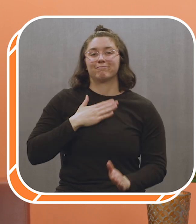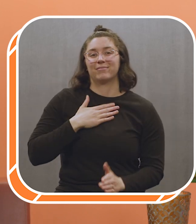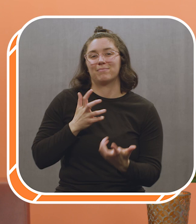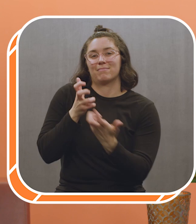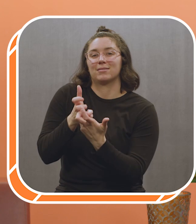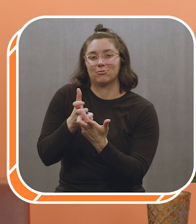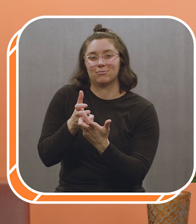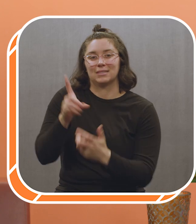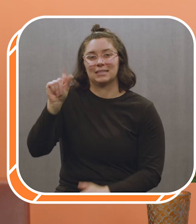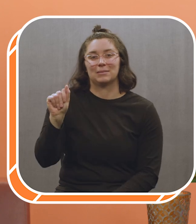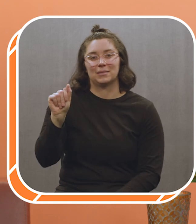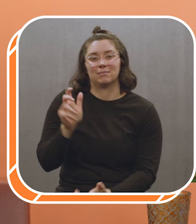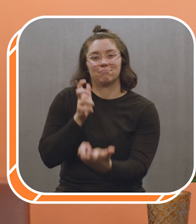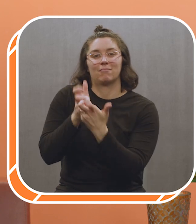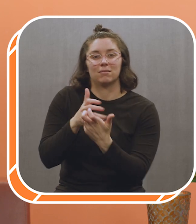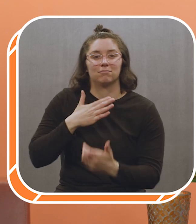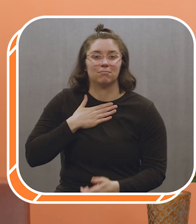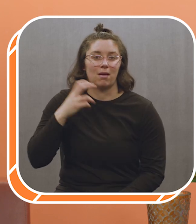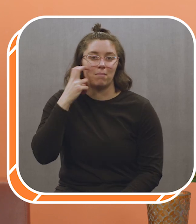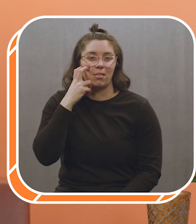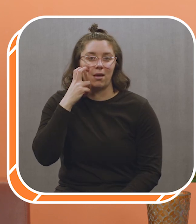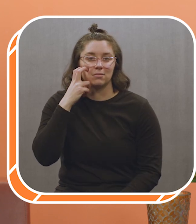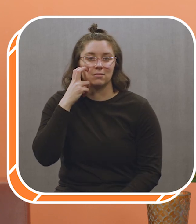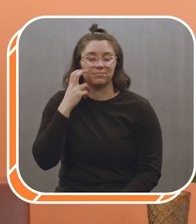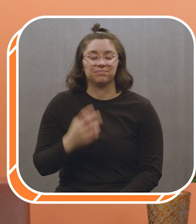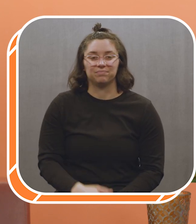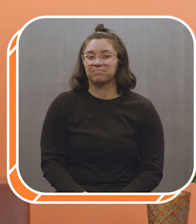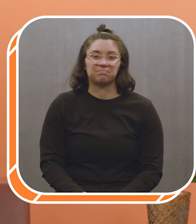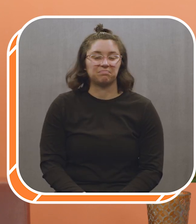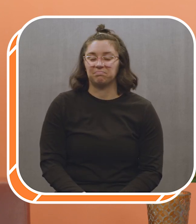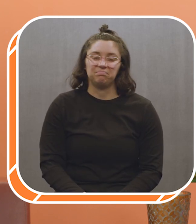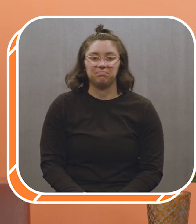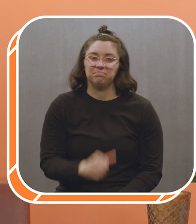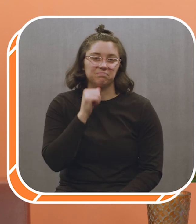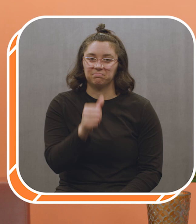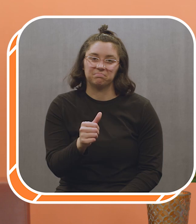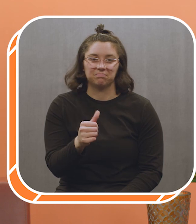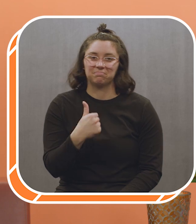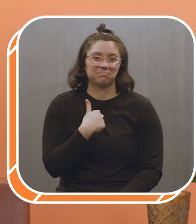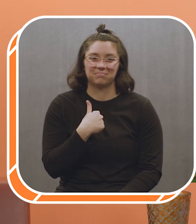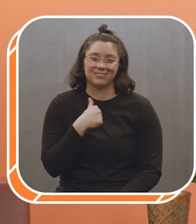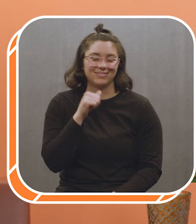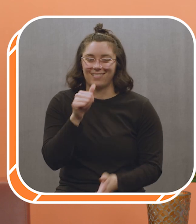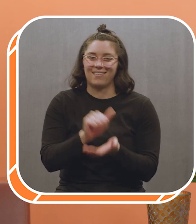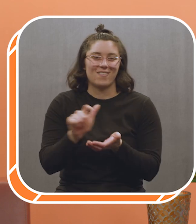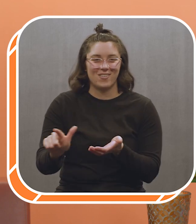"Safe". - Suits my blindness. And I didn't do that. I didn't do that at all.